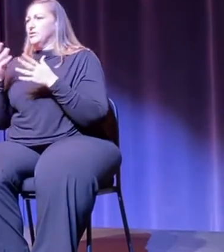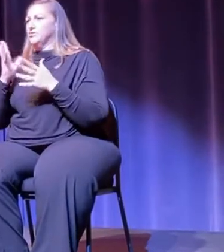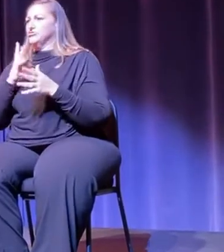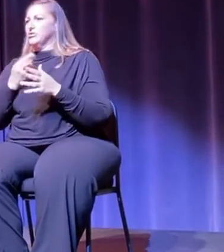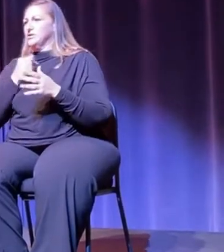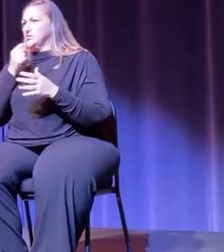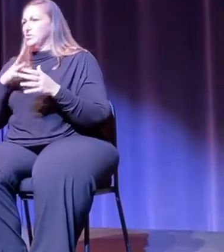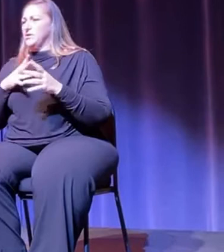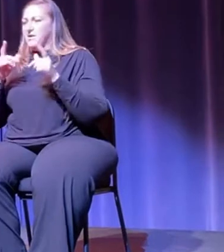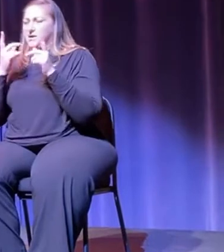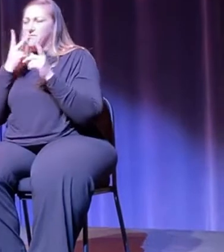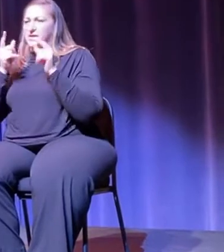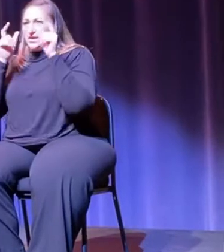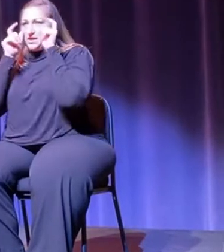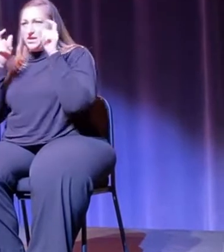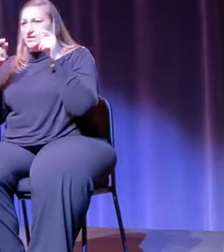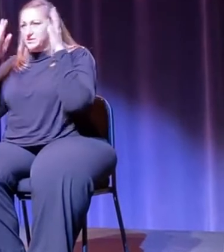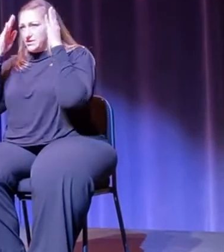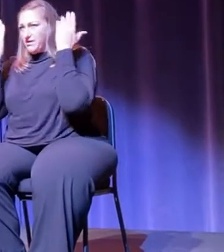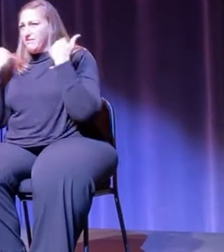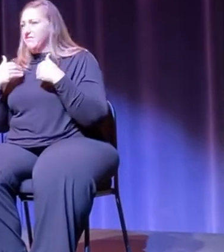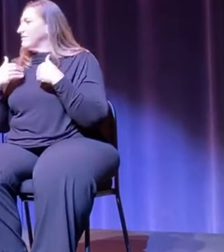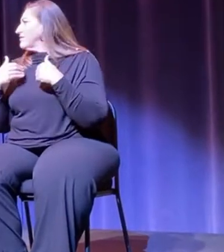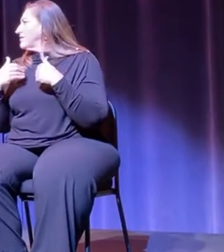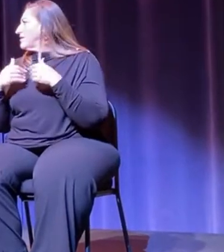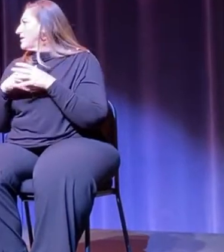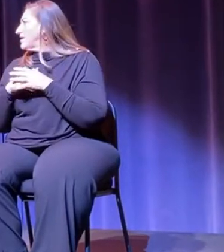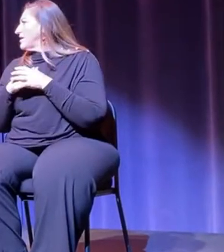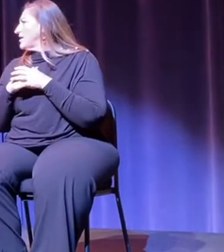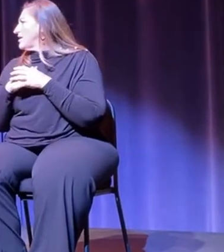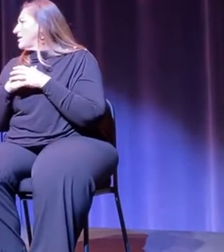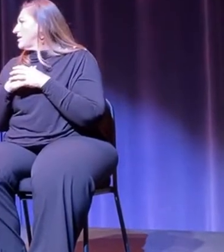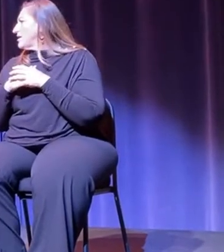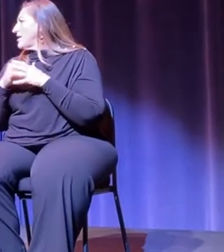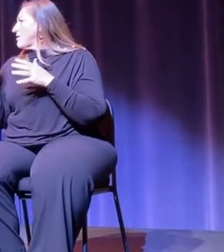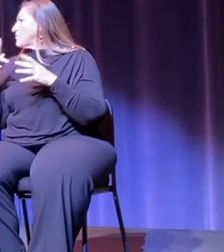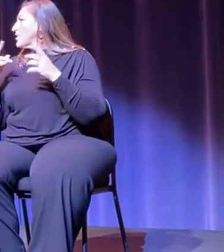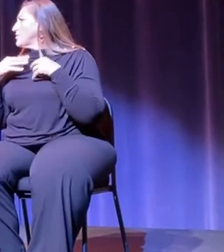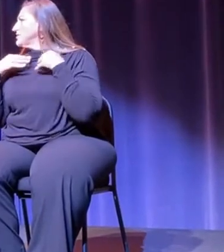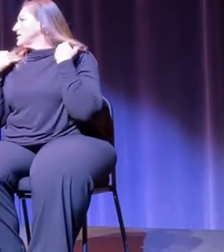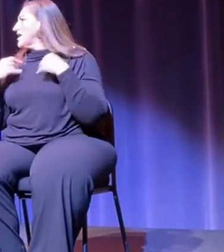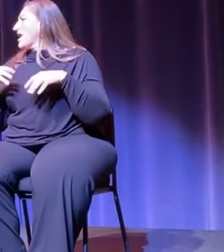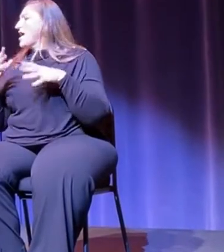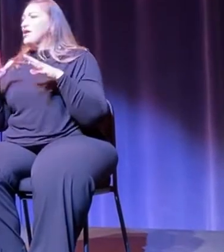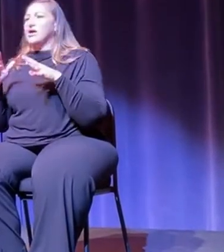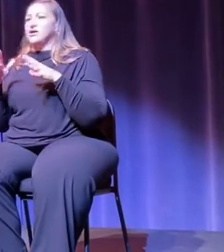I'm wearing glasses, I have bobbed black hair and I'm wearing a purple turtleneck and a gray skirt.